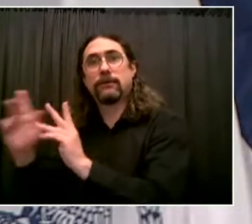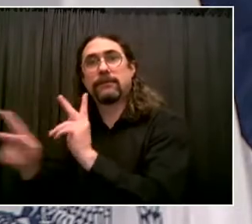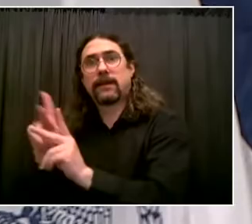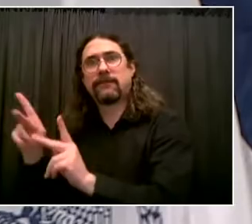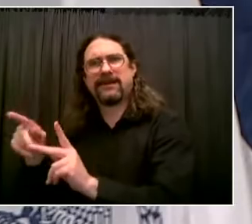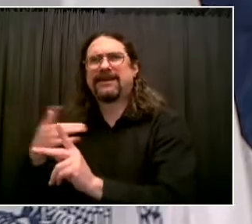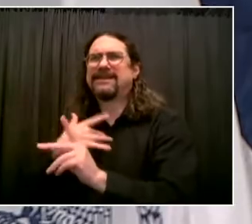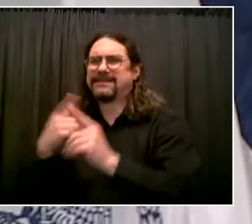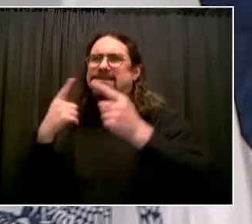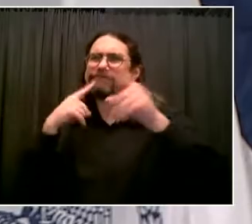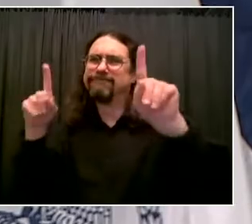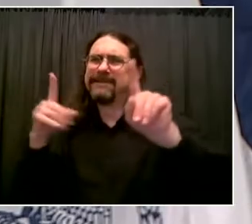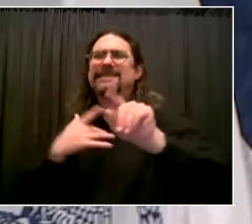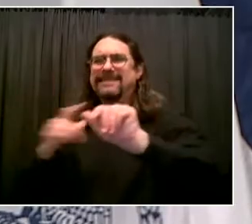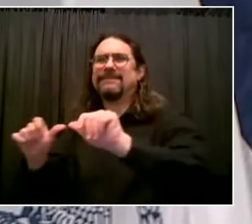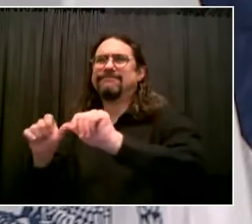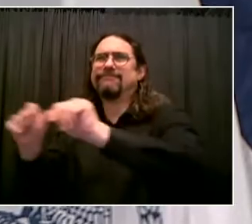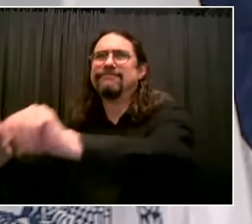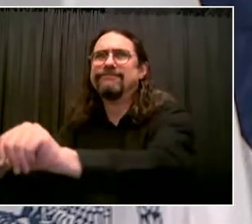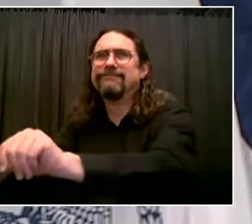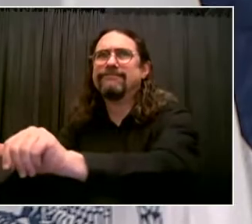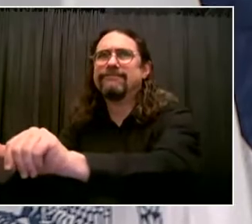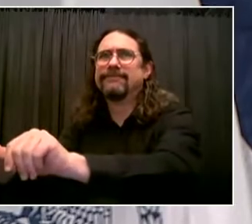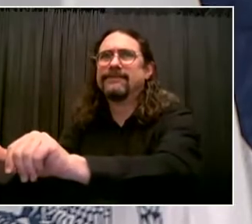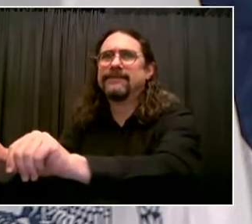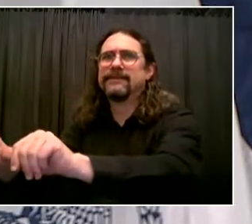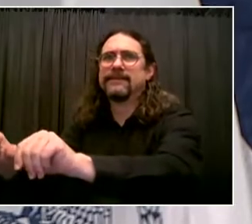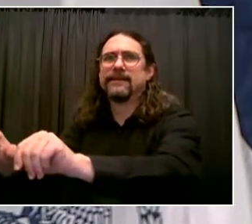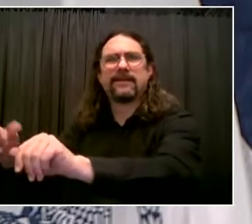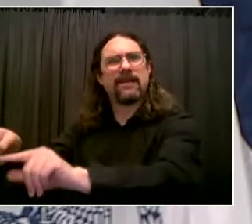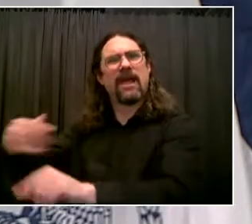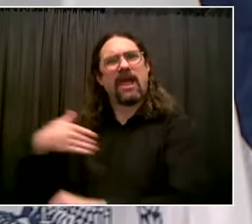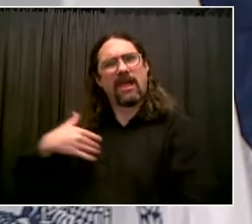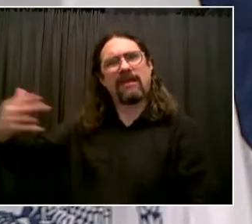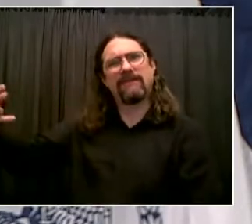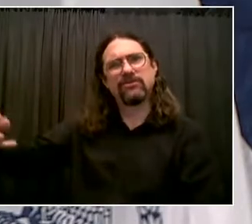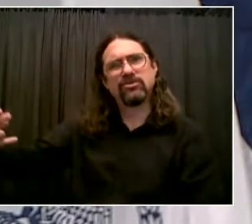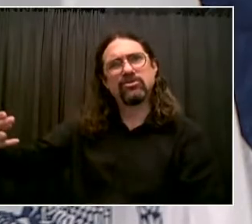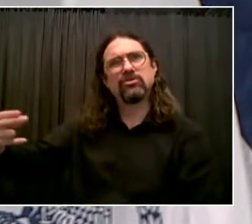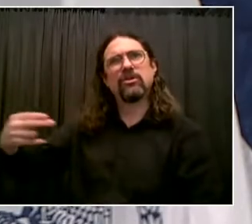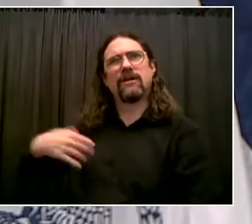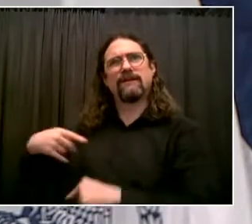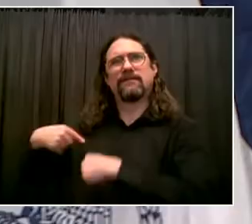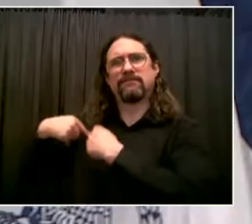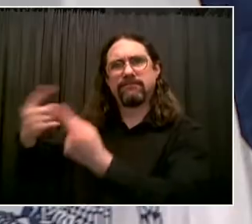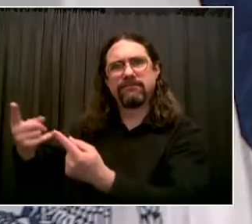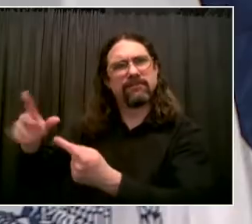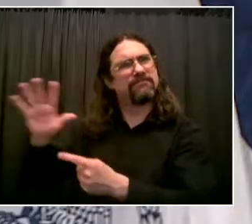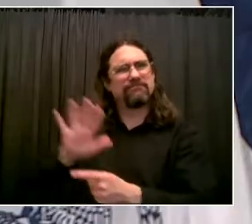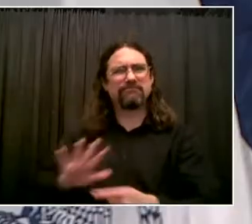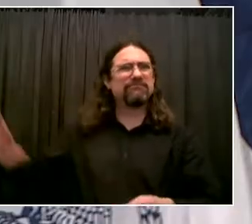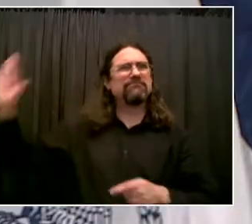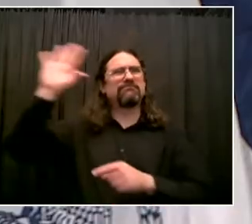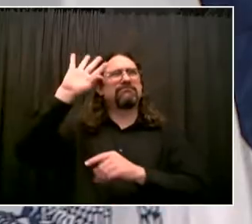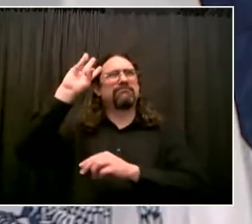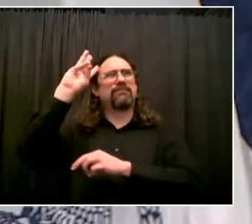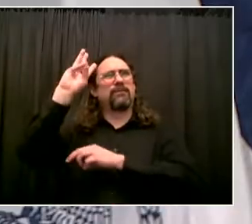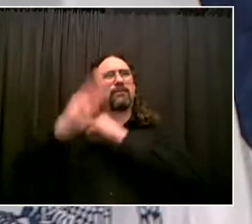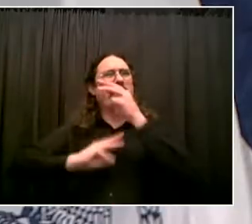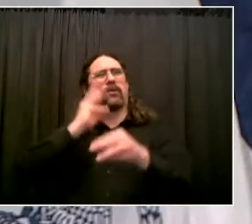WORLD OF HOW PEOPLE PROTECTED